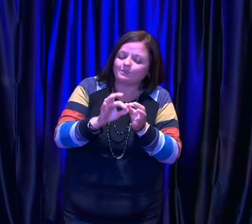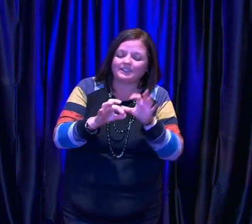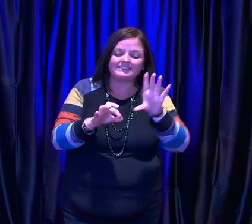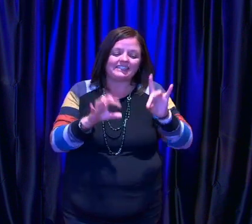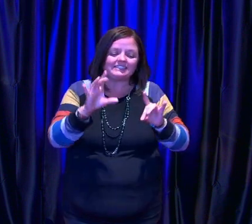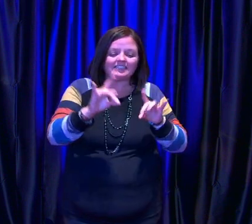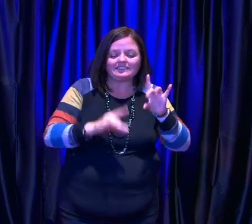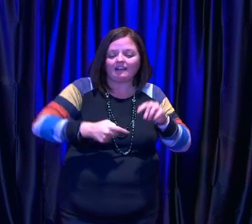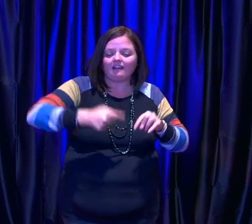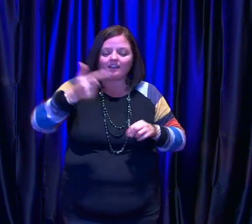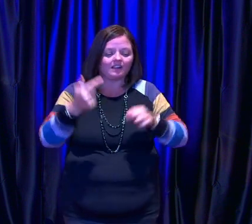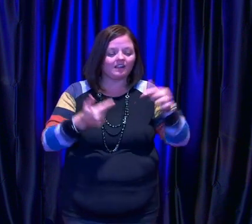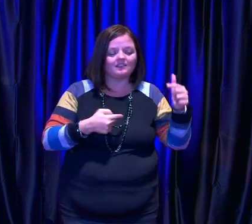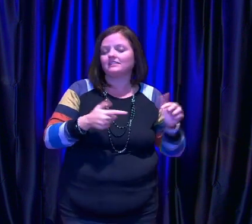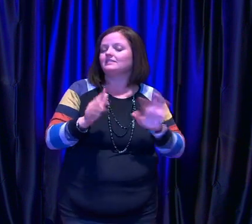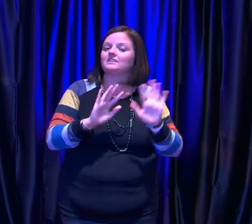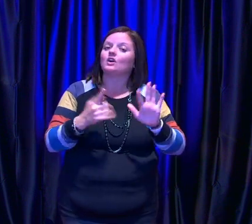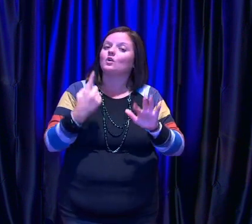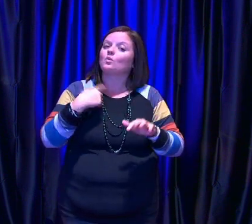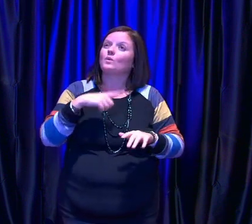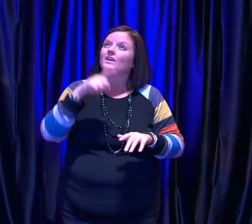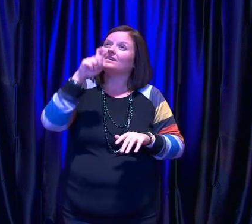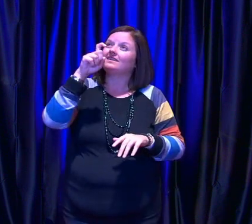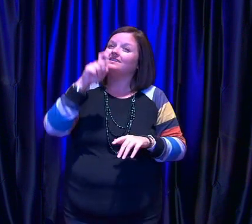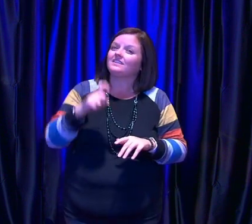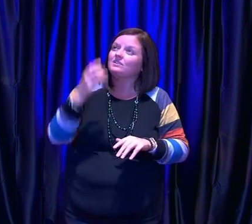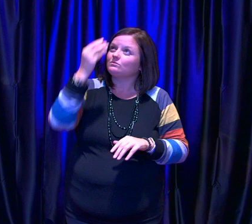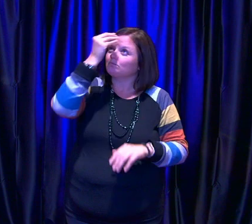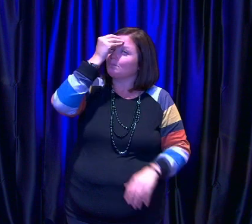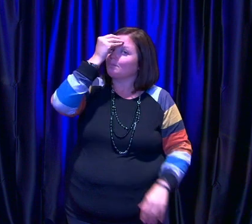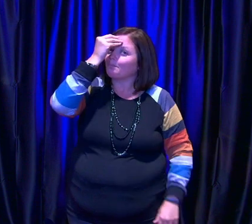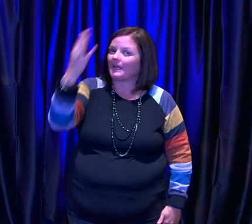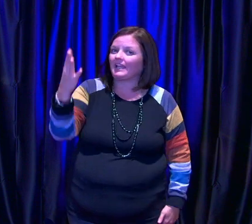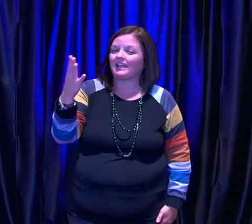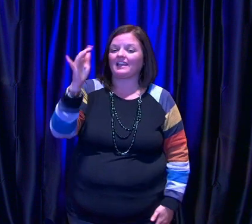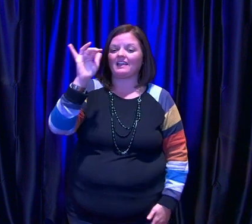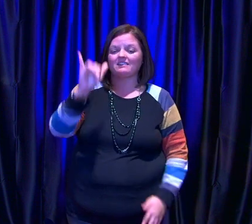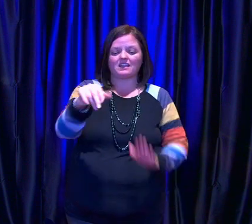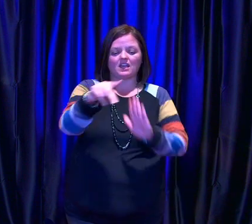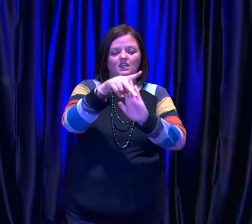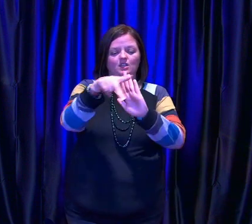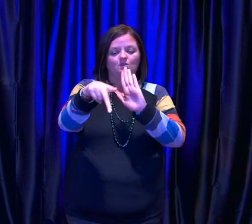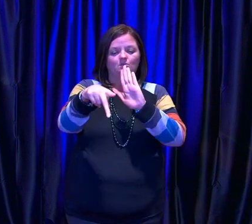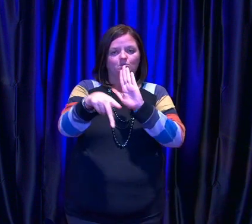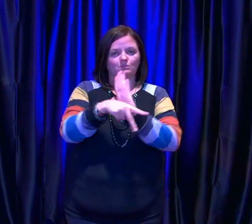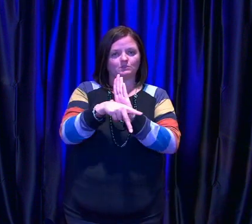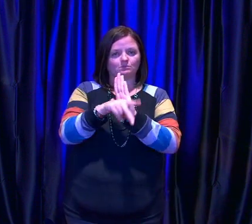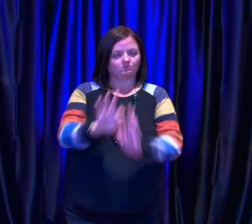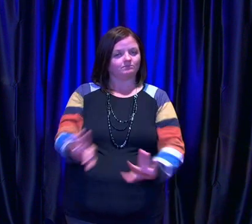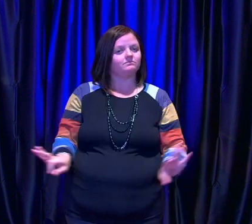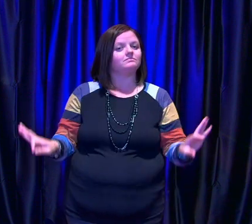out we simply need to obey and that principle is so important when